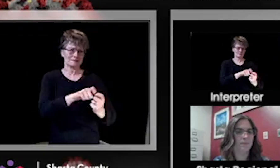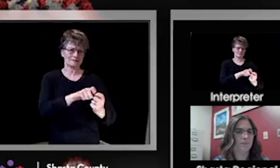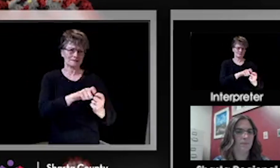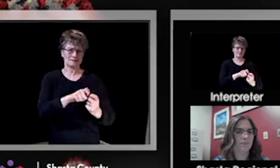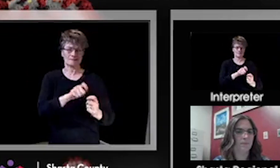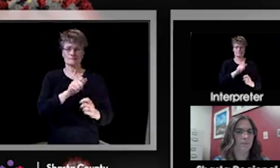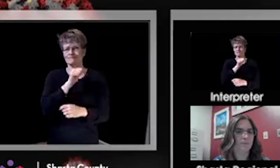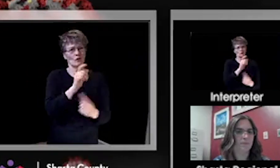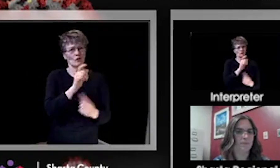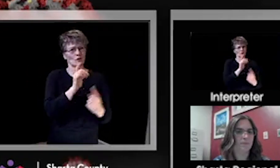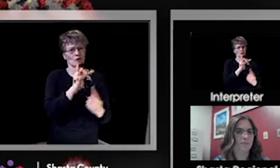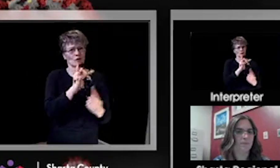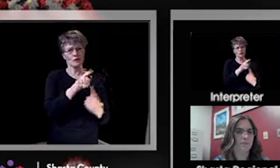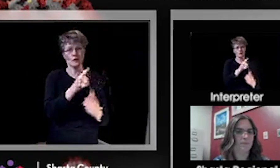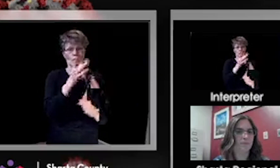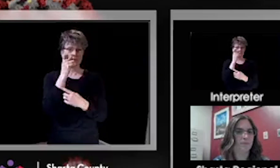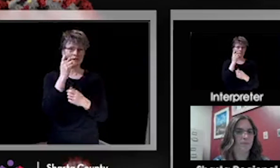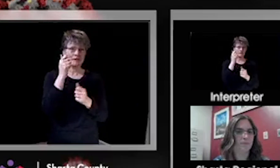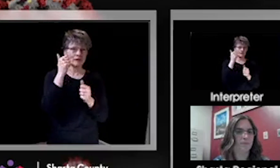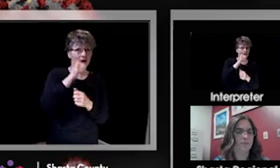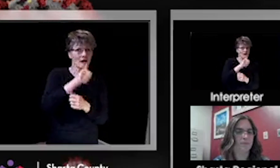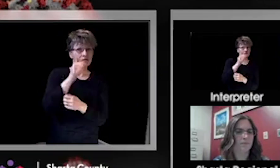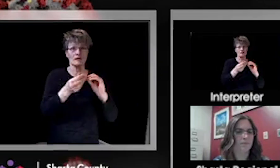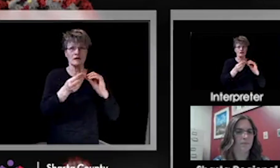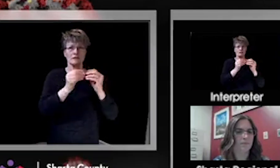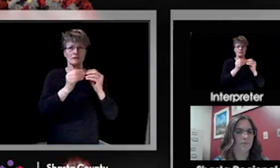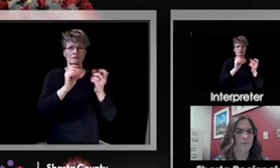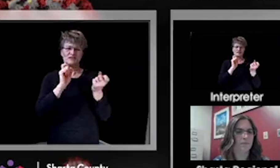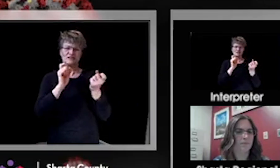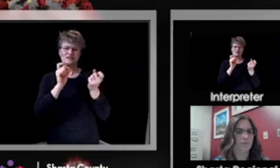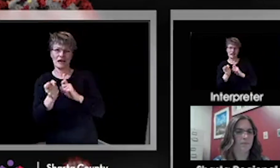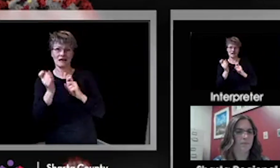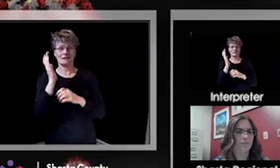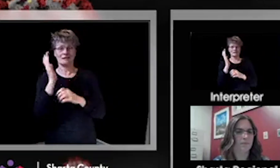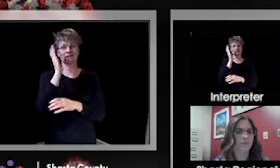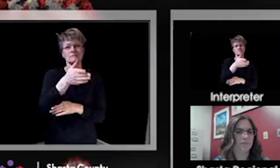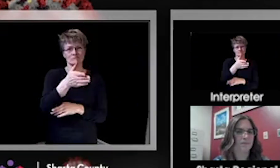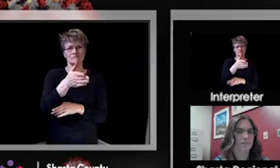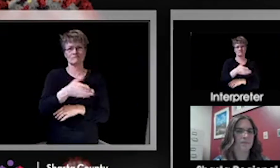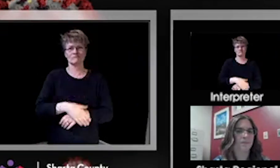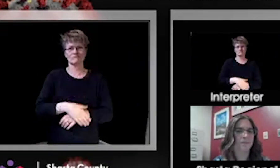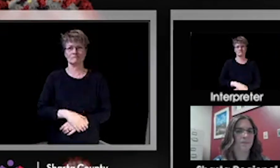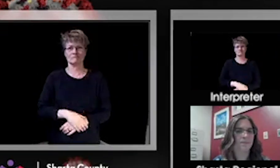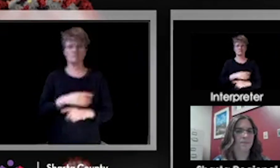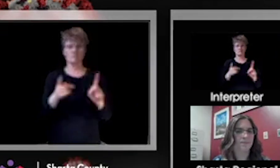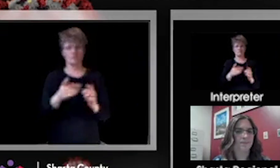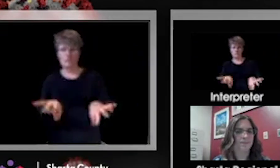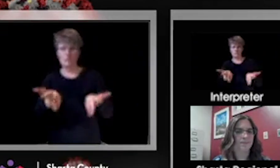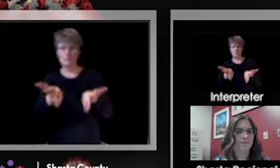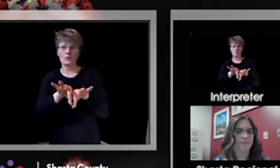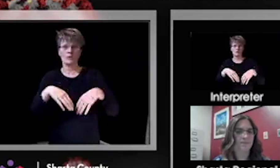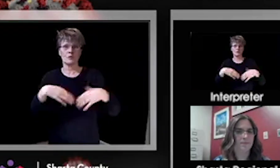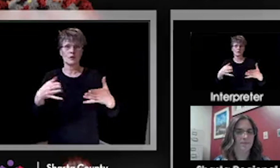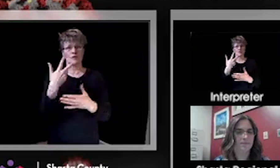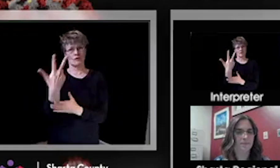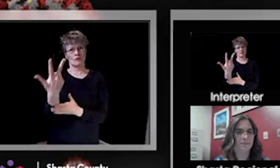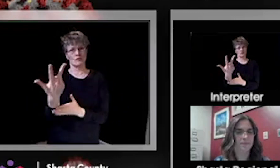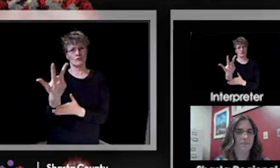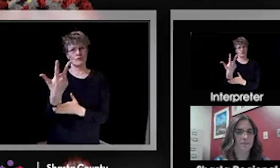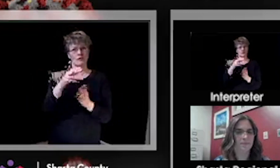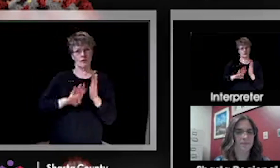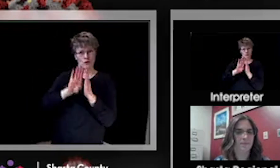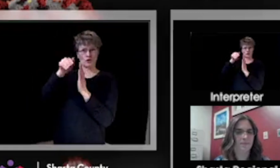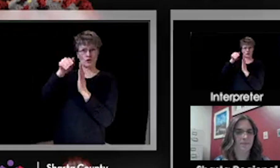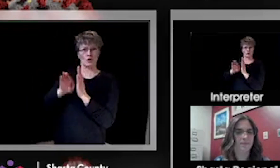numbers are going to change. The point is the three basic curves that are on the chart.